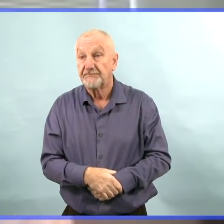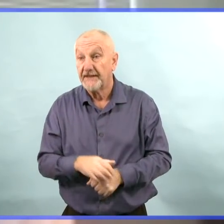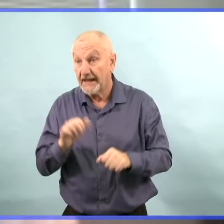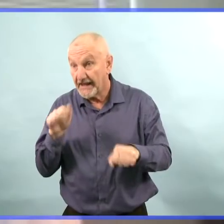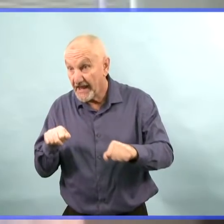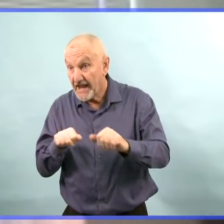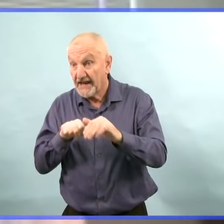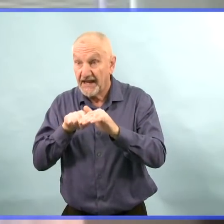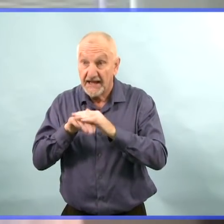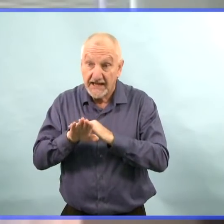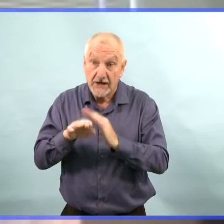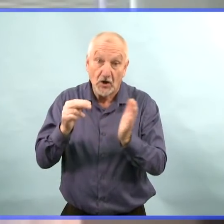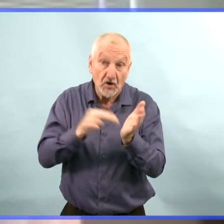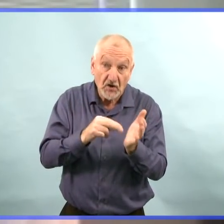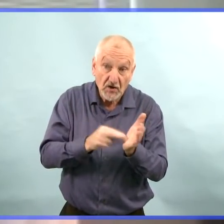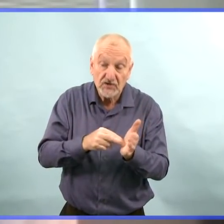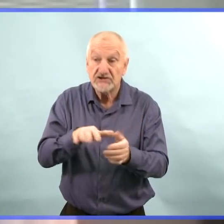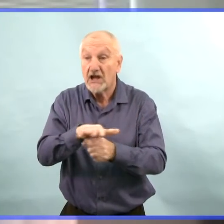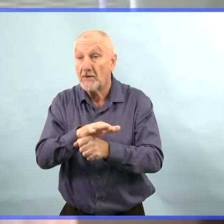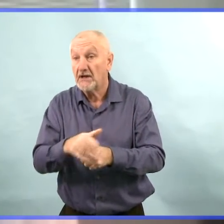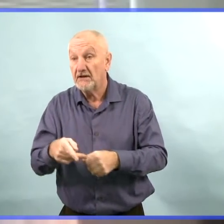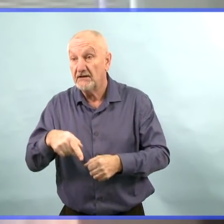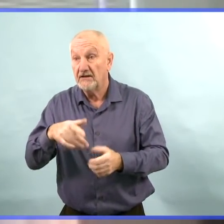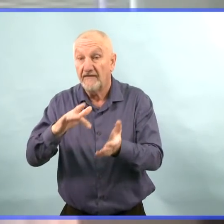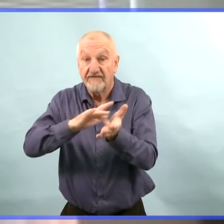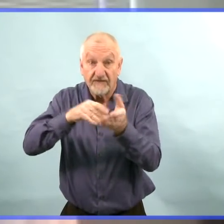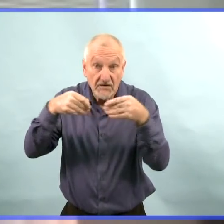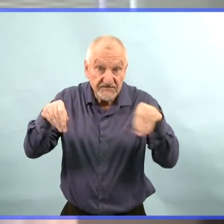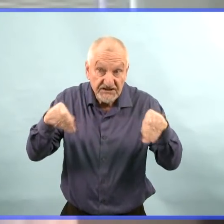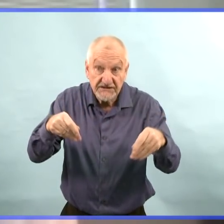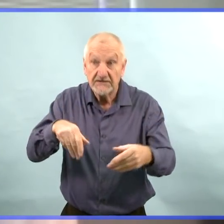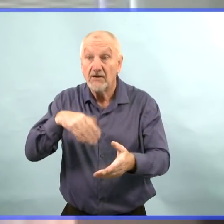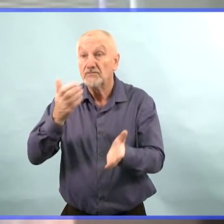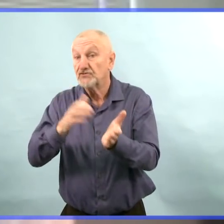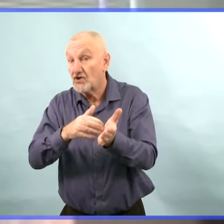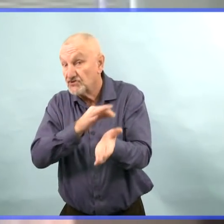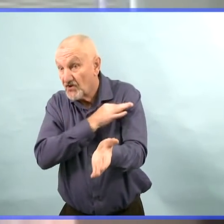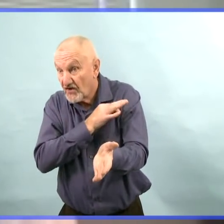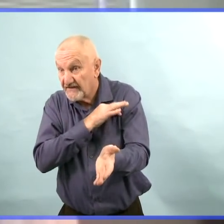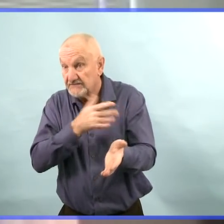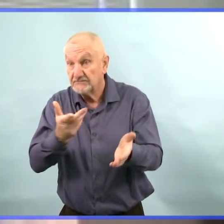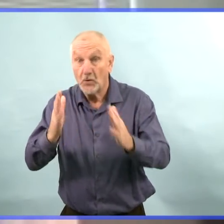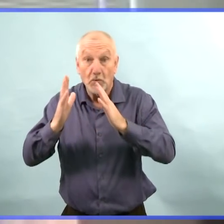nursing stations pharmacies doctors offices and community clinic clinics i recommend you contact